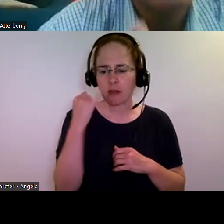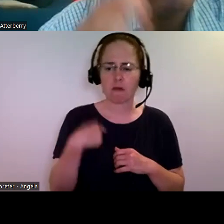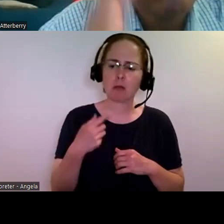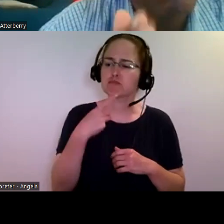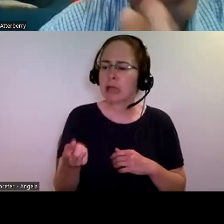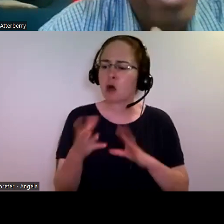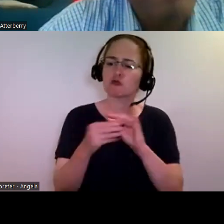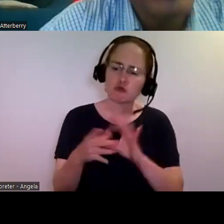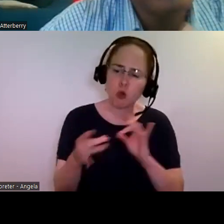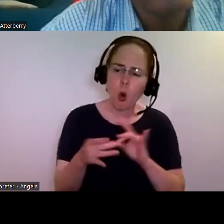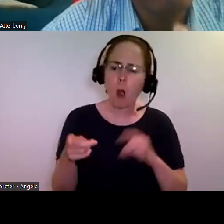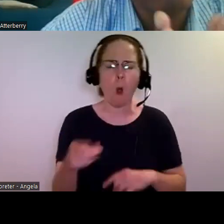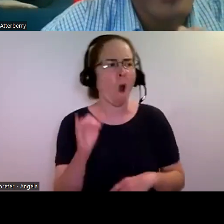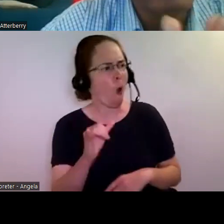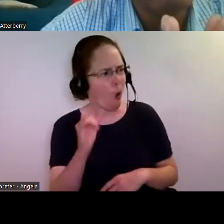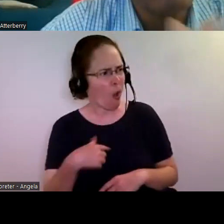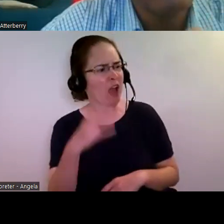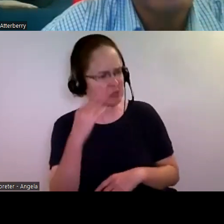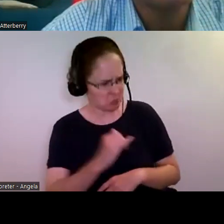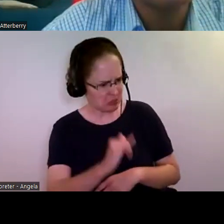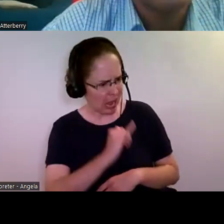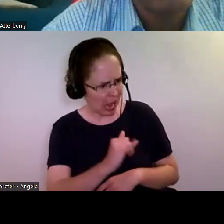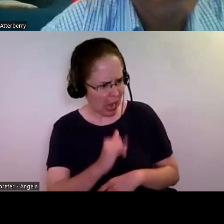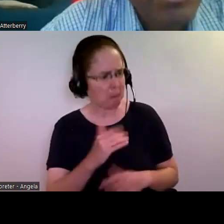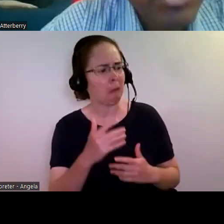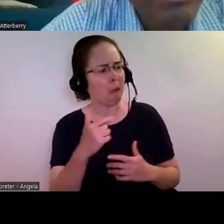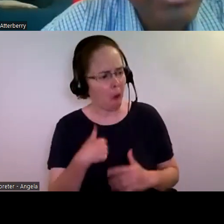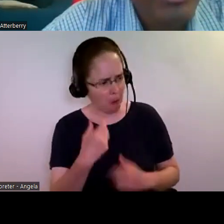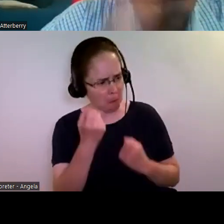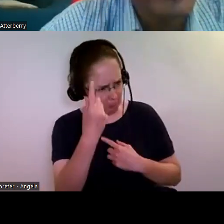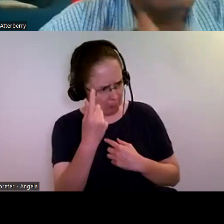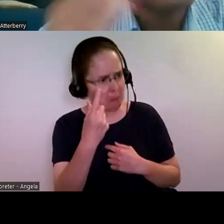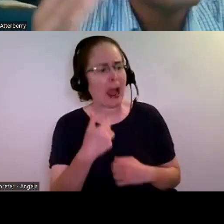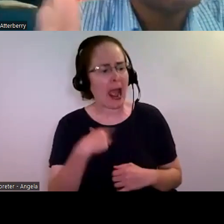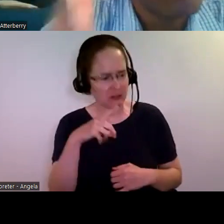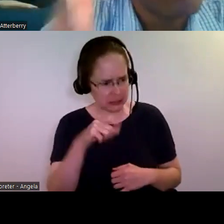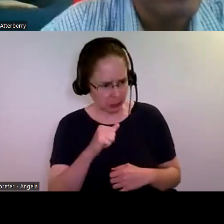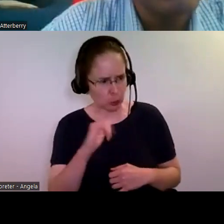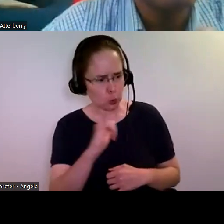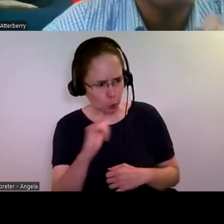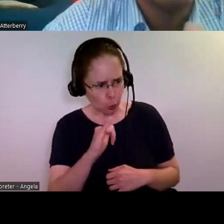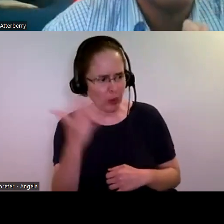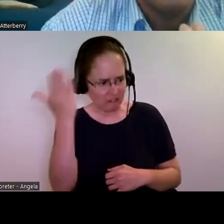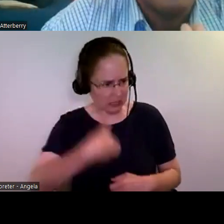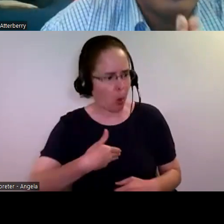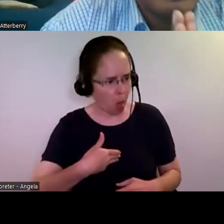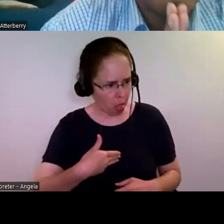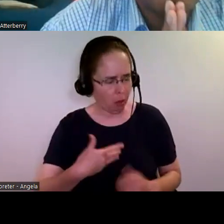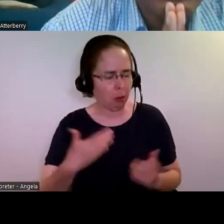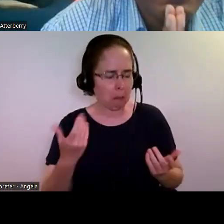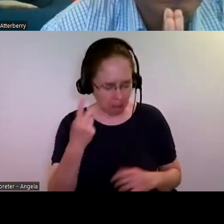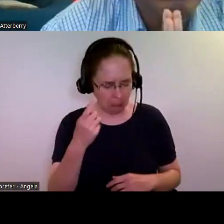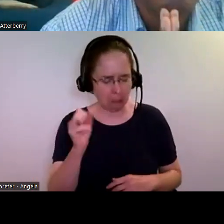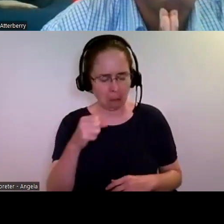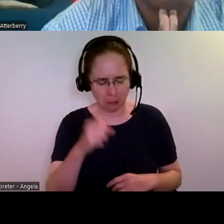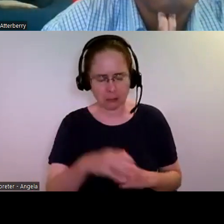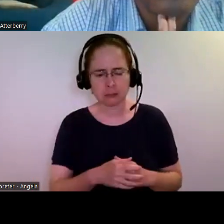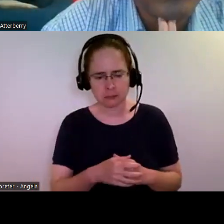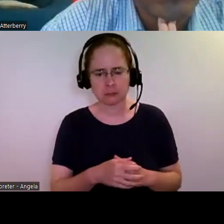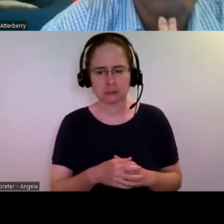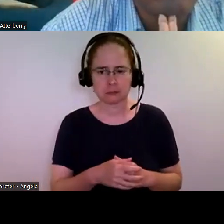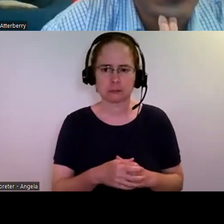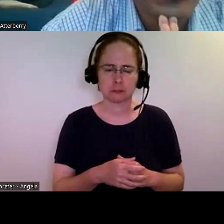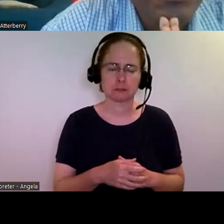I've been in your shoes. I do have a disability too that's invisible and just go from there.